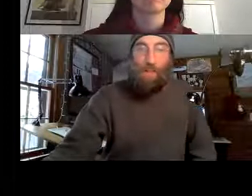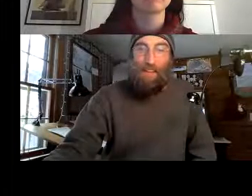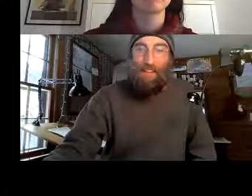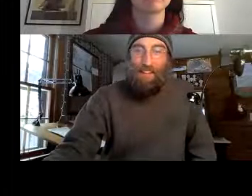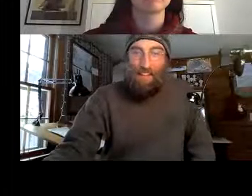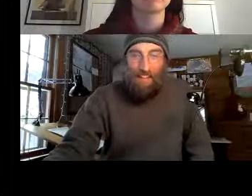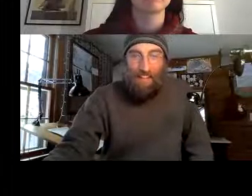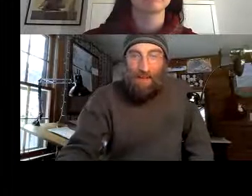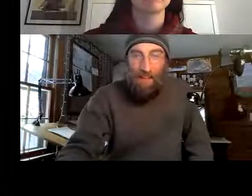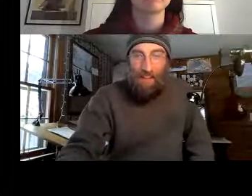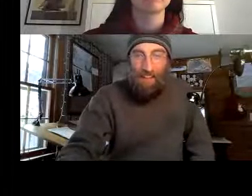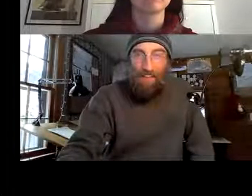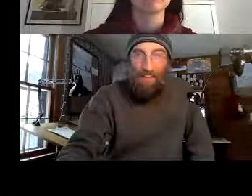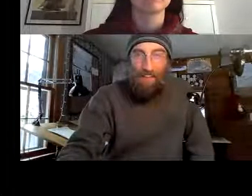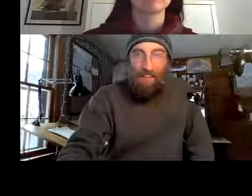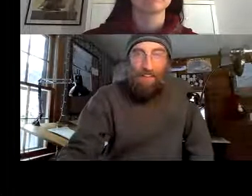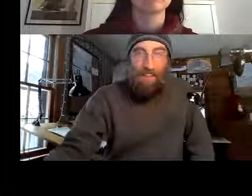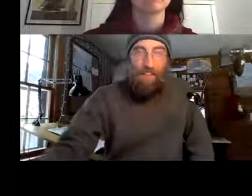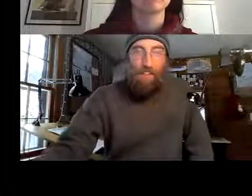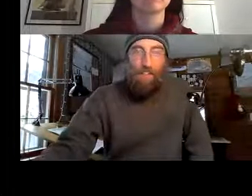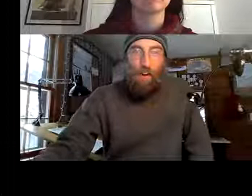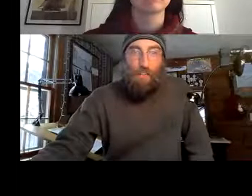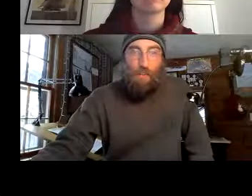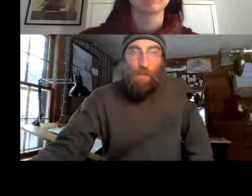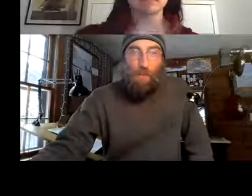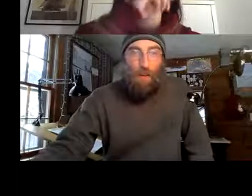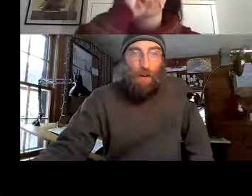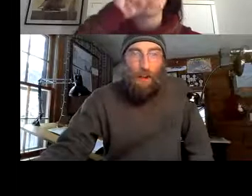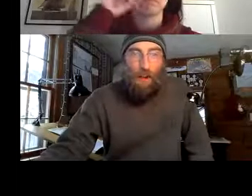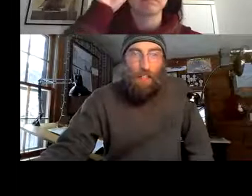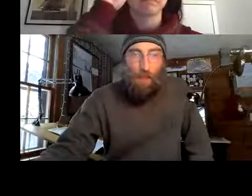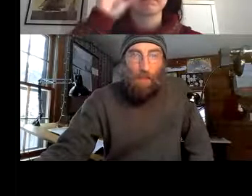Hospital at the time-- "the sergeant spoke to one of the hospital